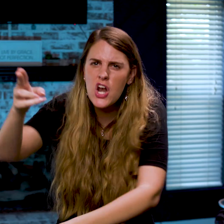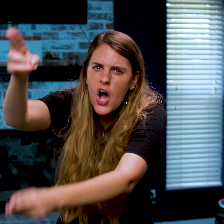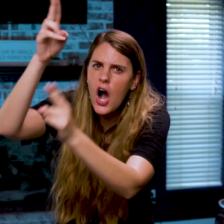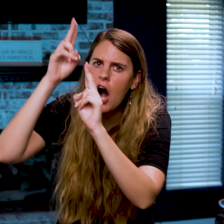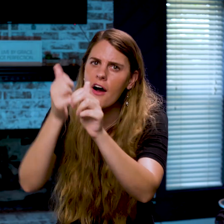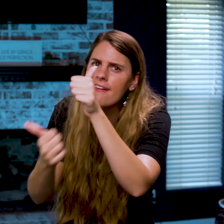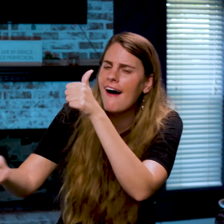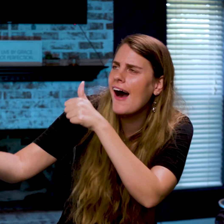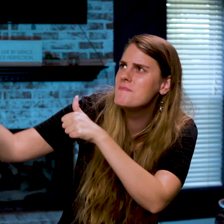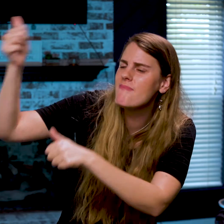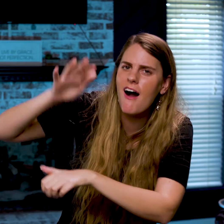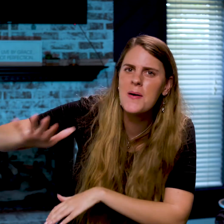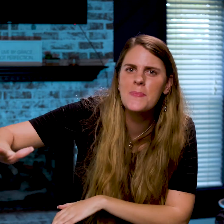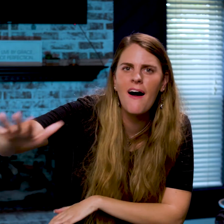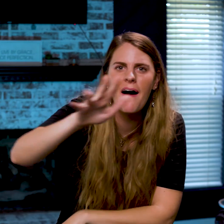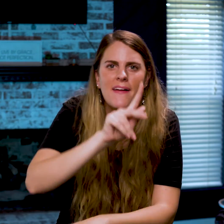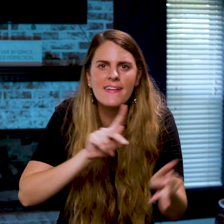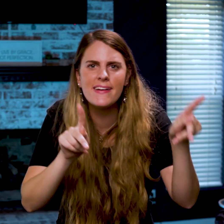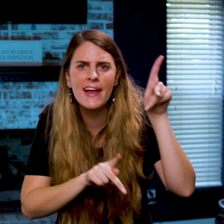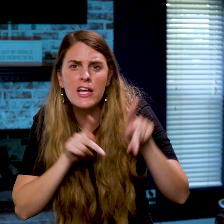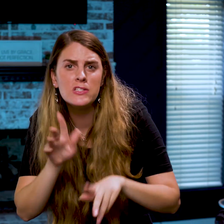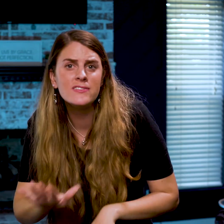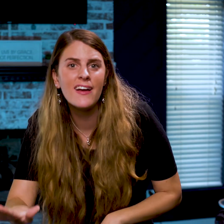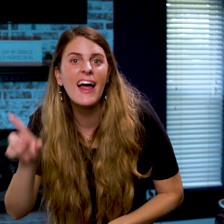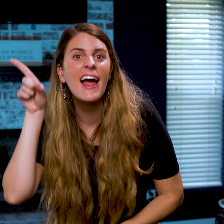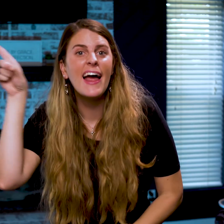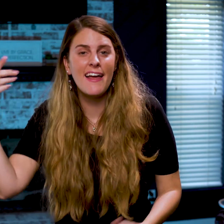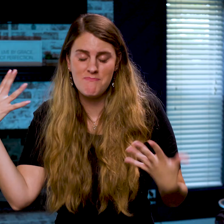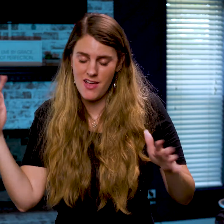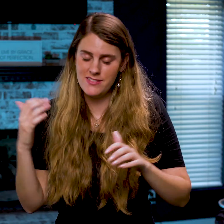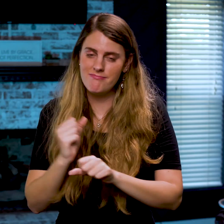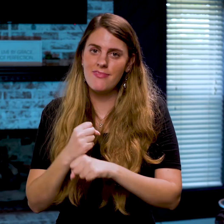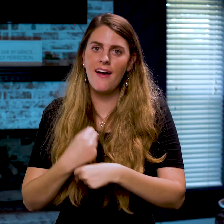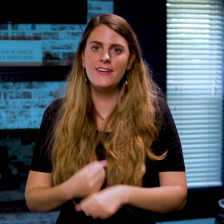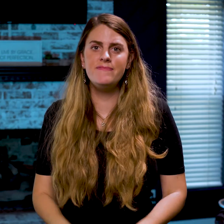honor high above all nations that He has made....”